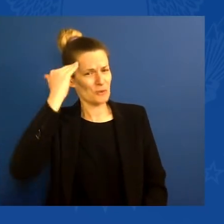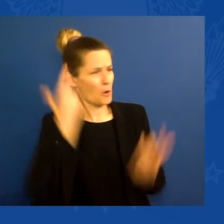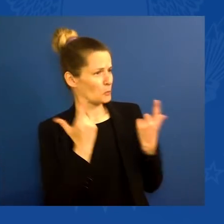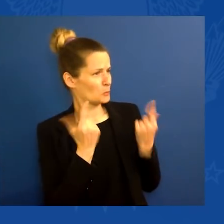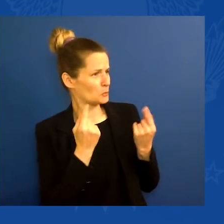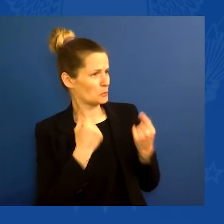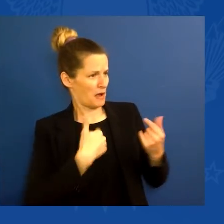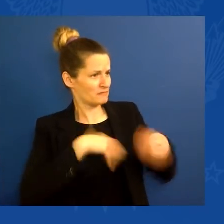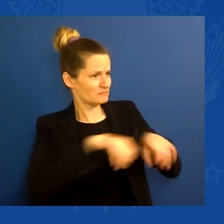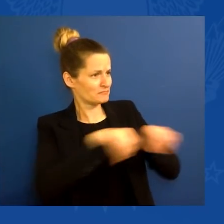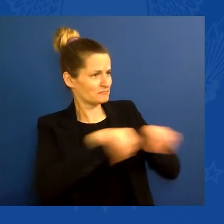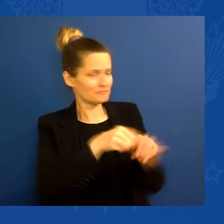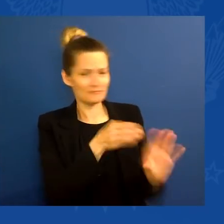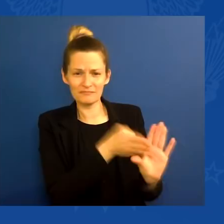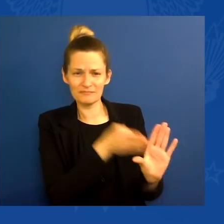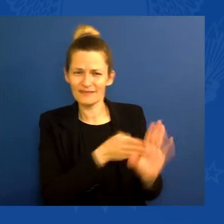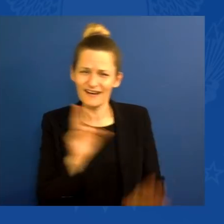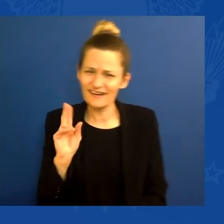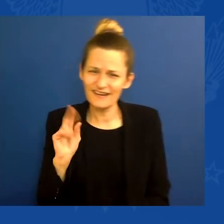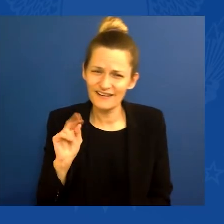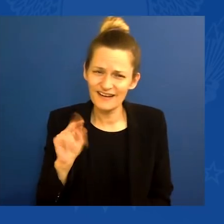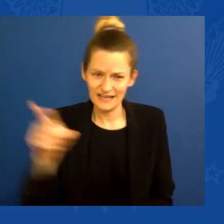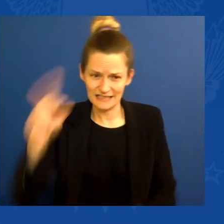of any PhD or doc or anybody else?